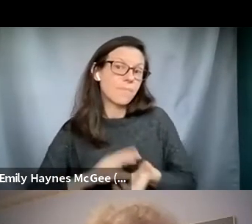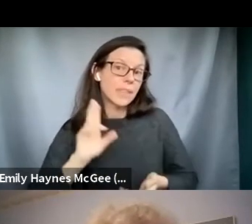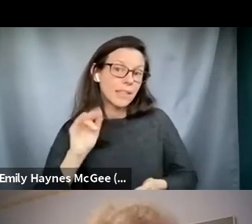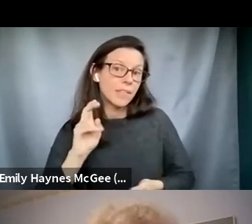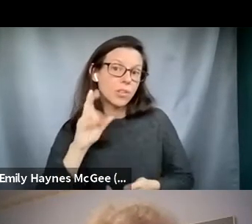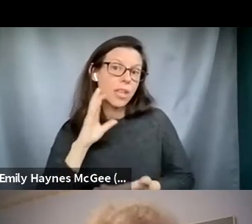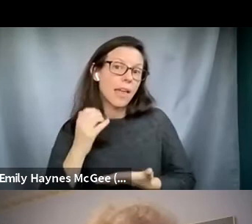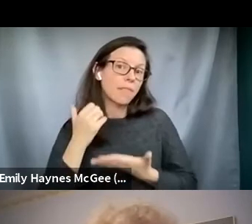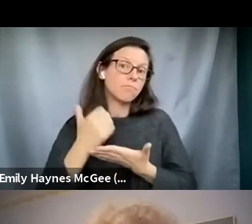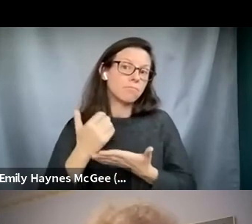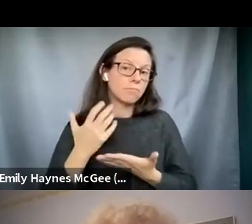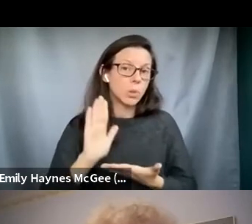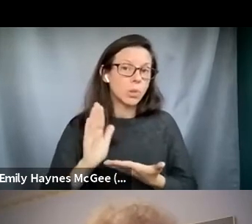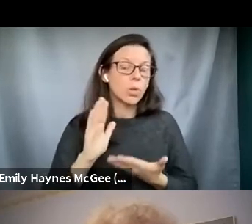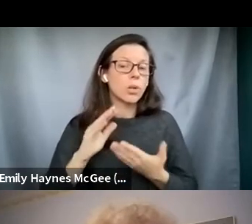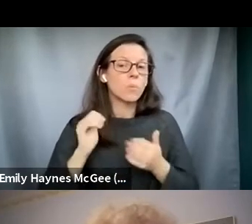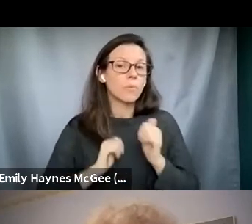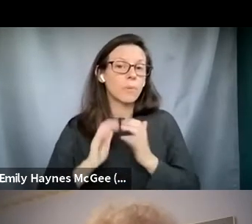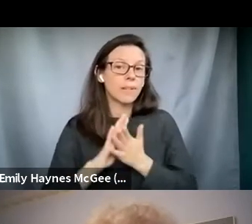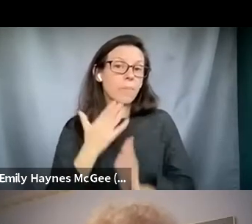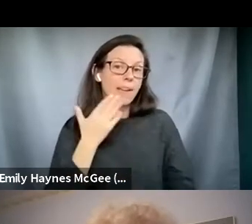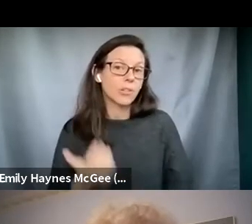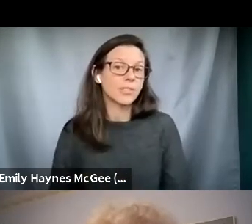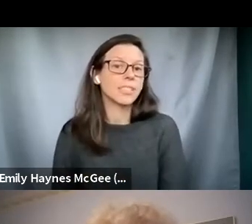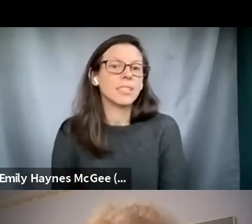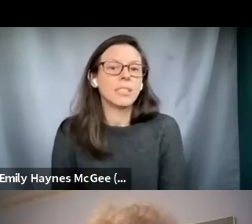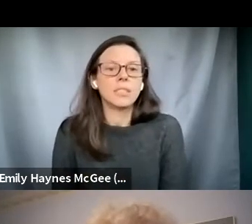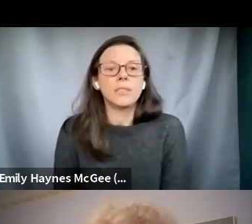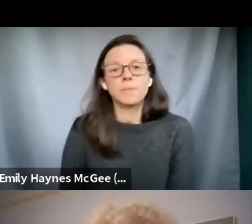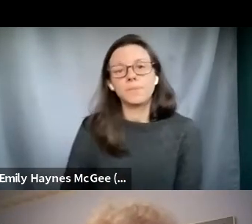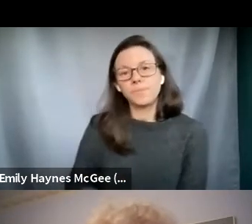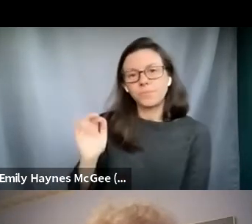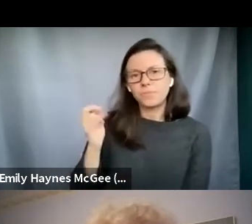performance. And you don't need to know the venue when you apply.